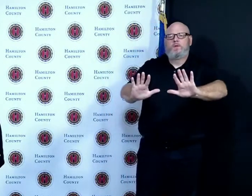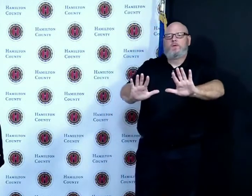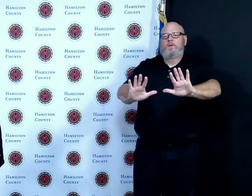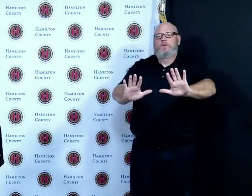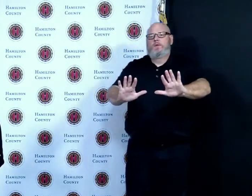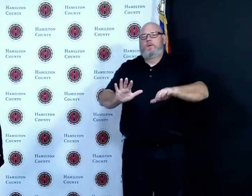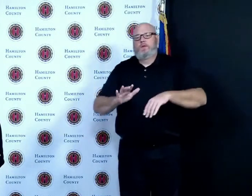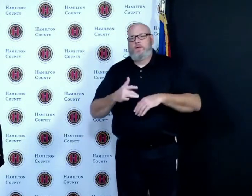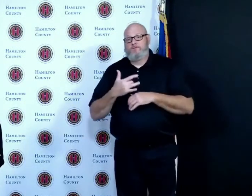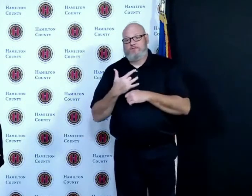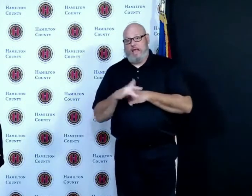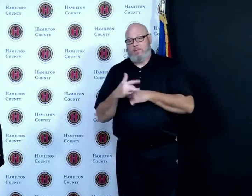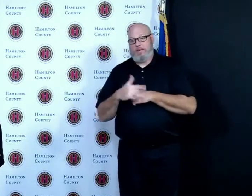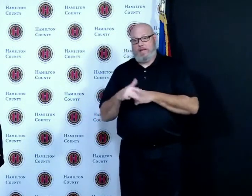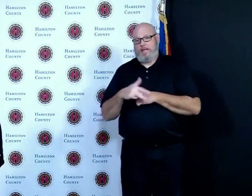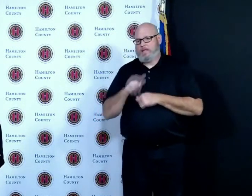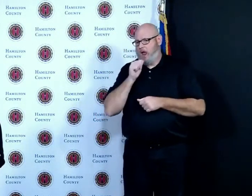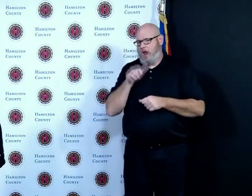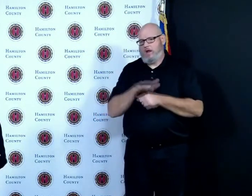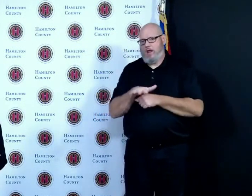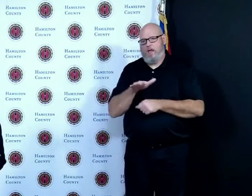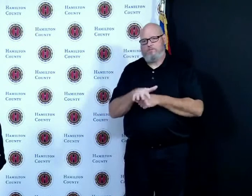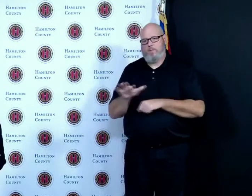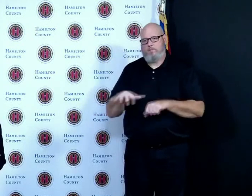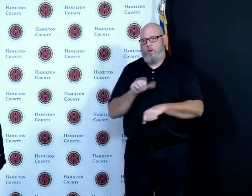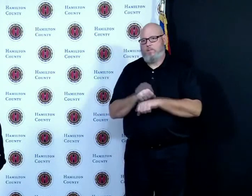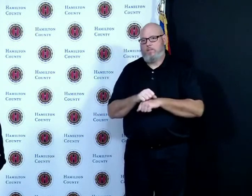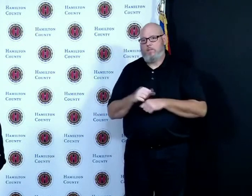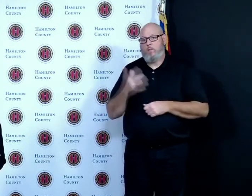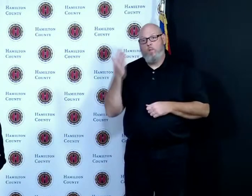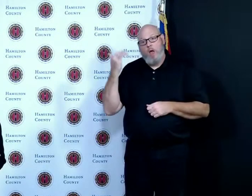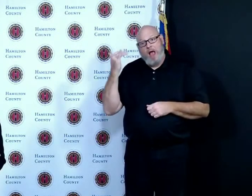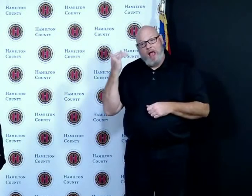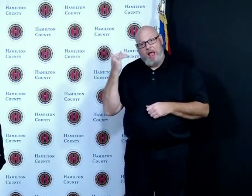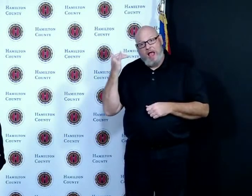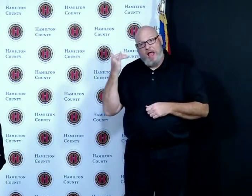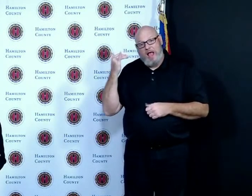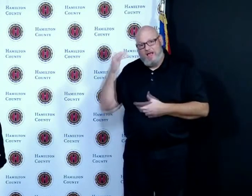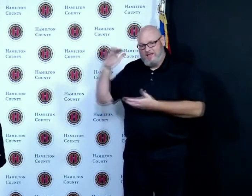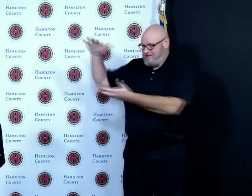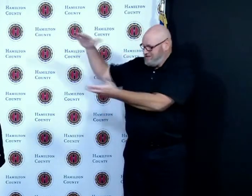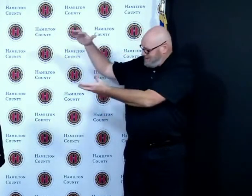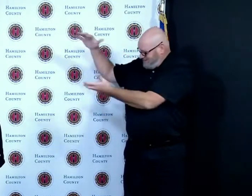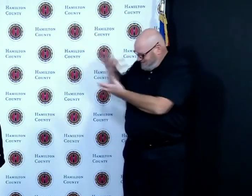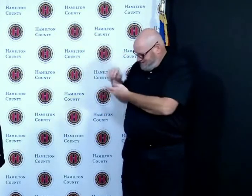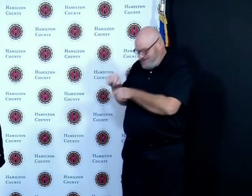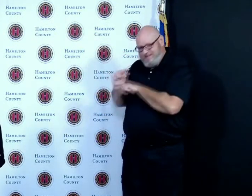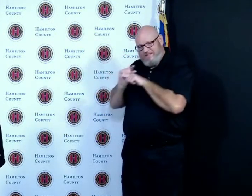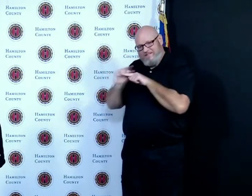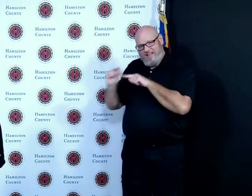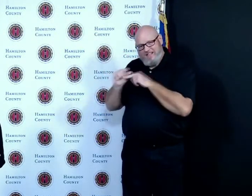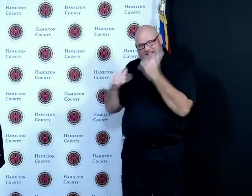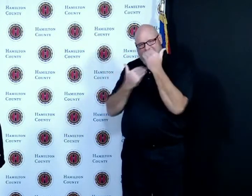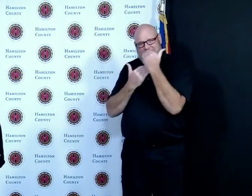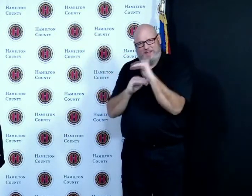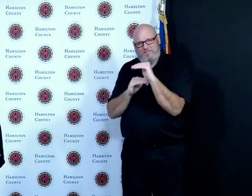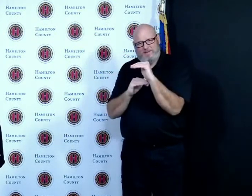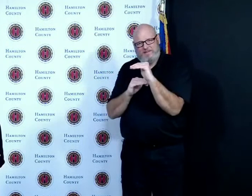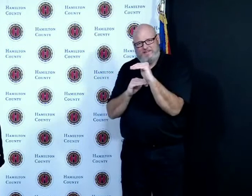you know when there's an appointment available somewhere you know somebody calls me and and I go in I mean right now it seems to me that people are having to call